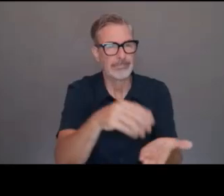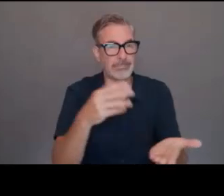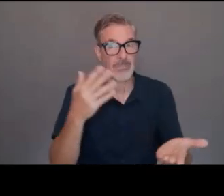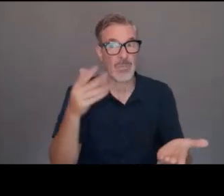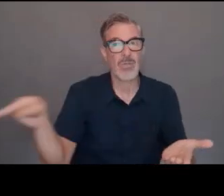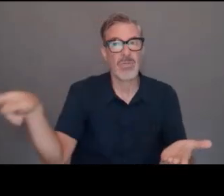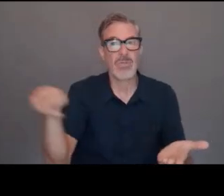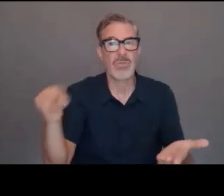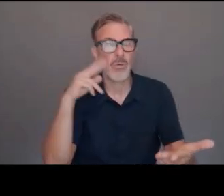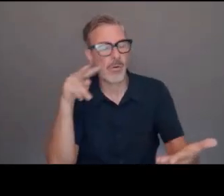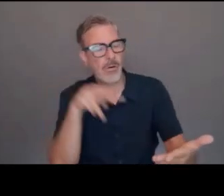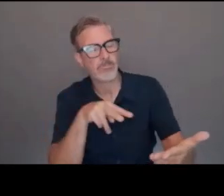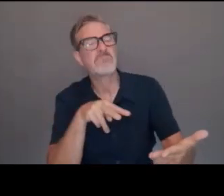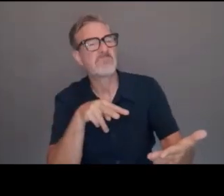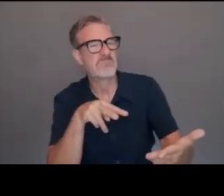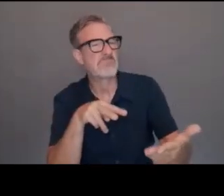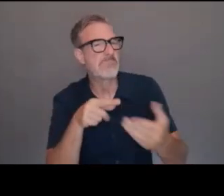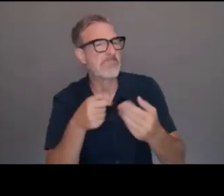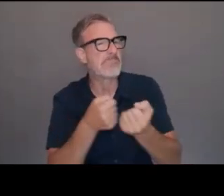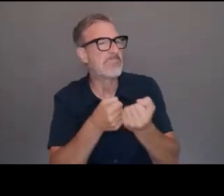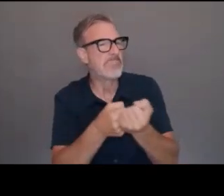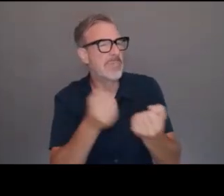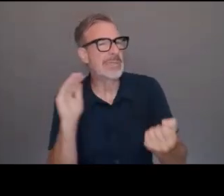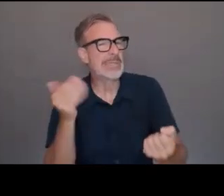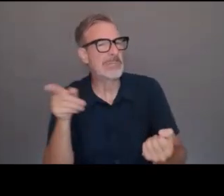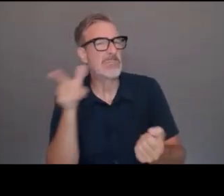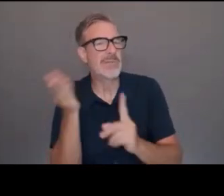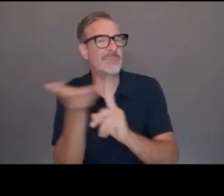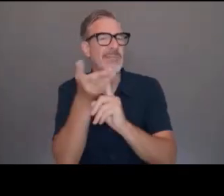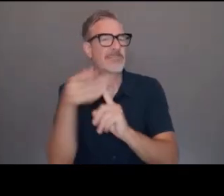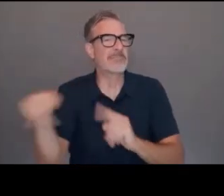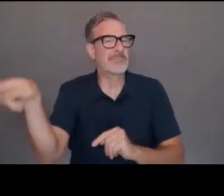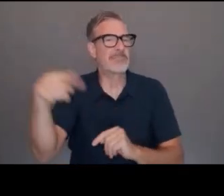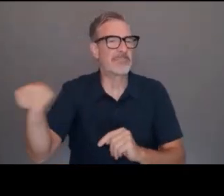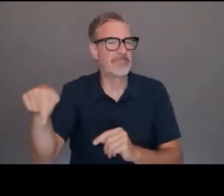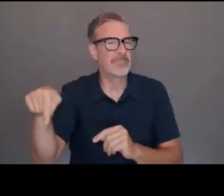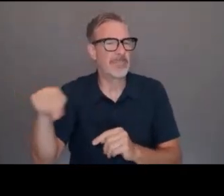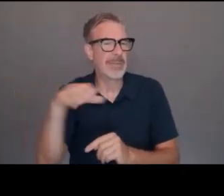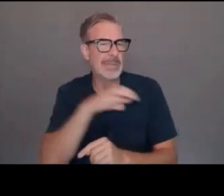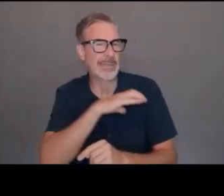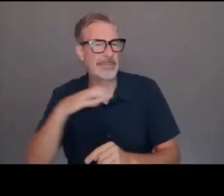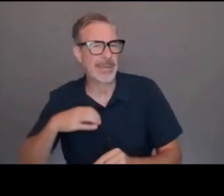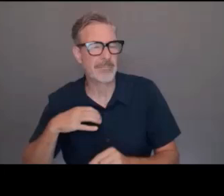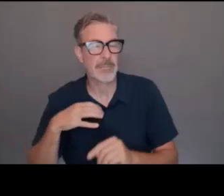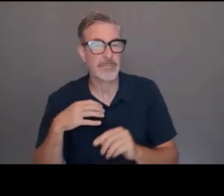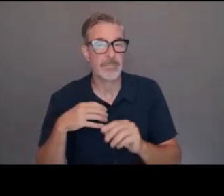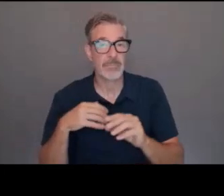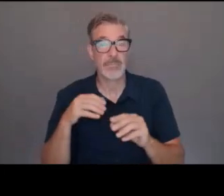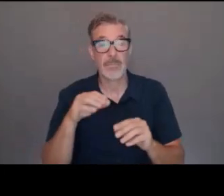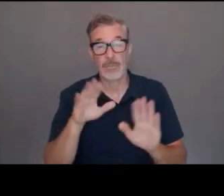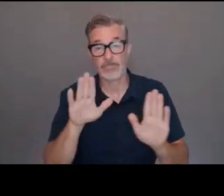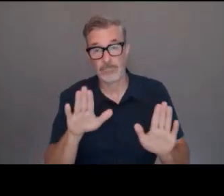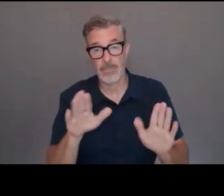And finally, ensure that you are paying the artists involved. And that means yourself as well.